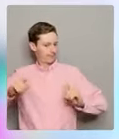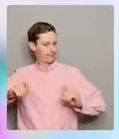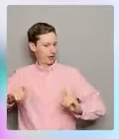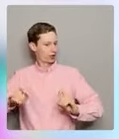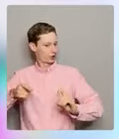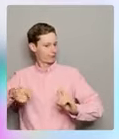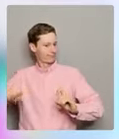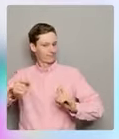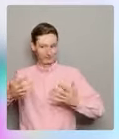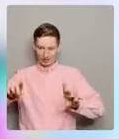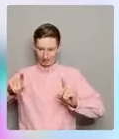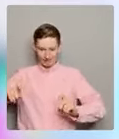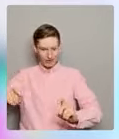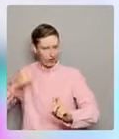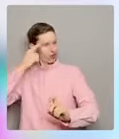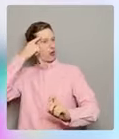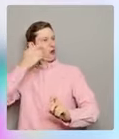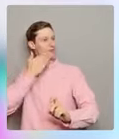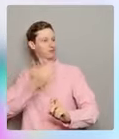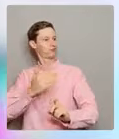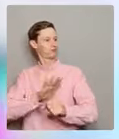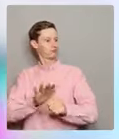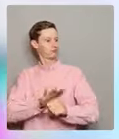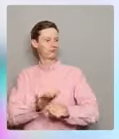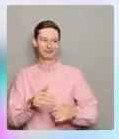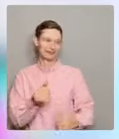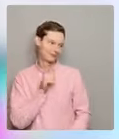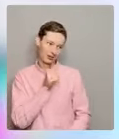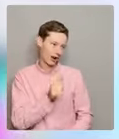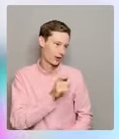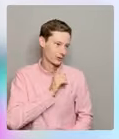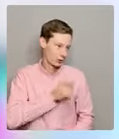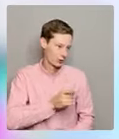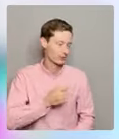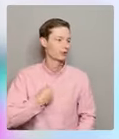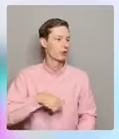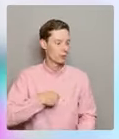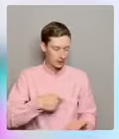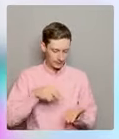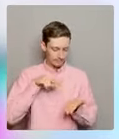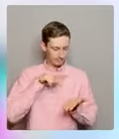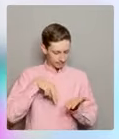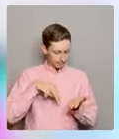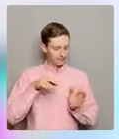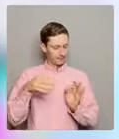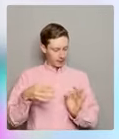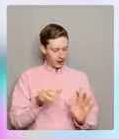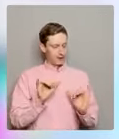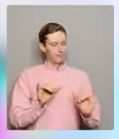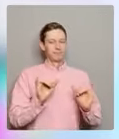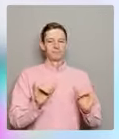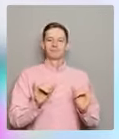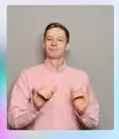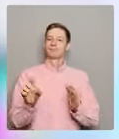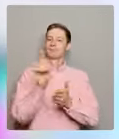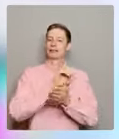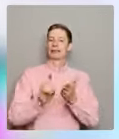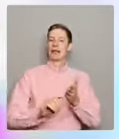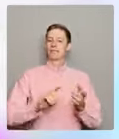our extended set of testers quite well, it just wasn't enough. So we sat down, we took the feedback, and we reassessed the design entirely.